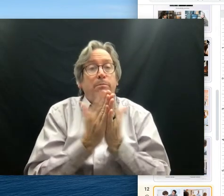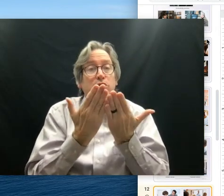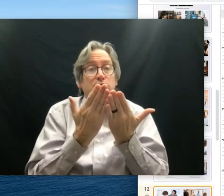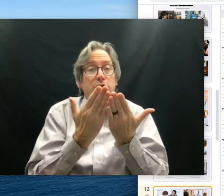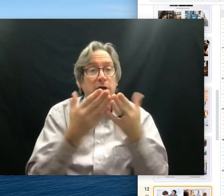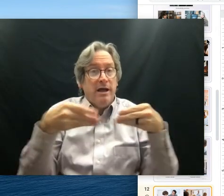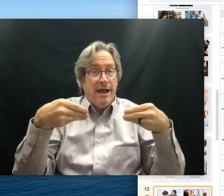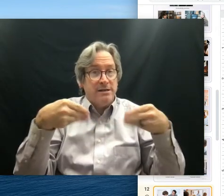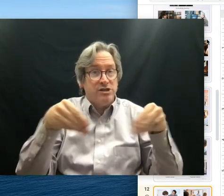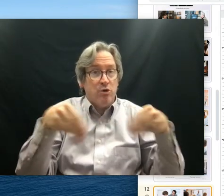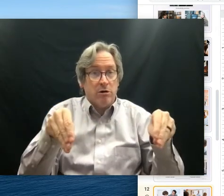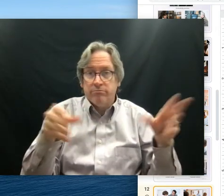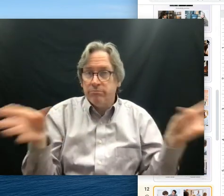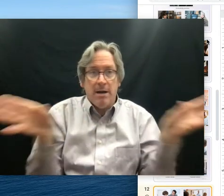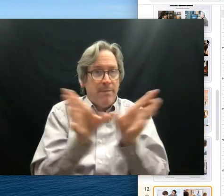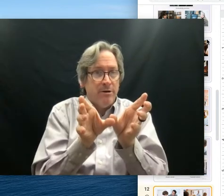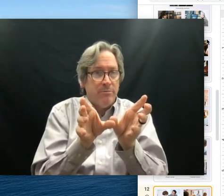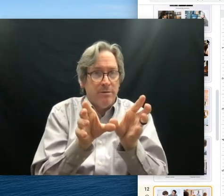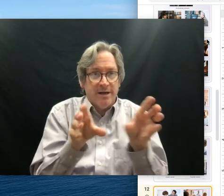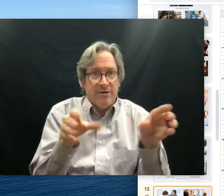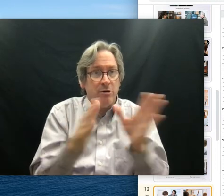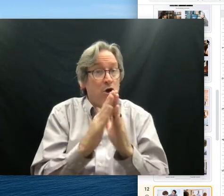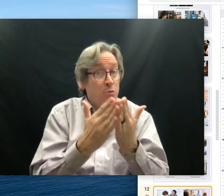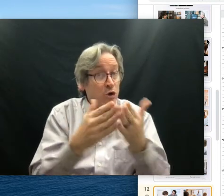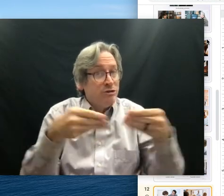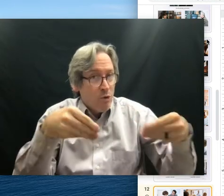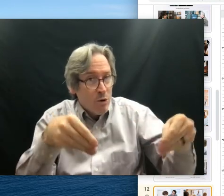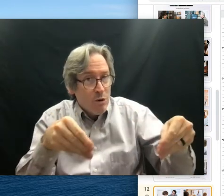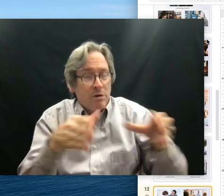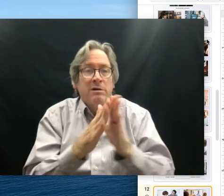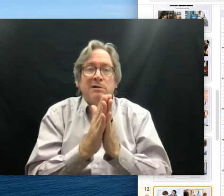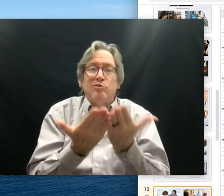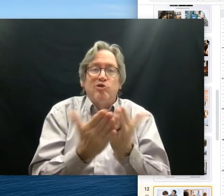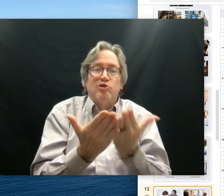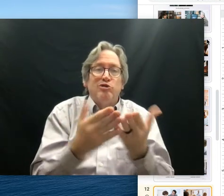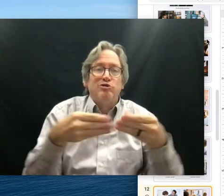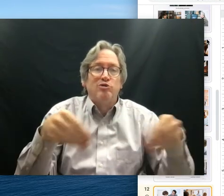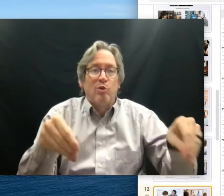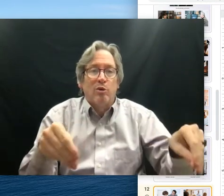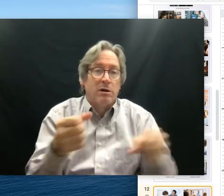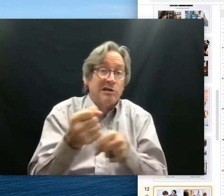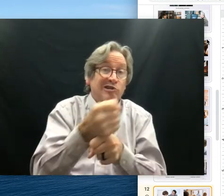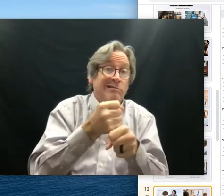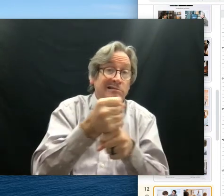book and store compound and put them together